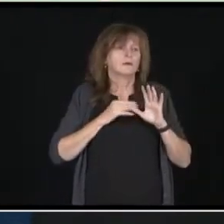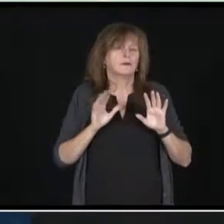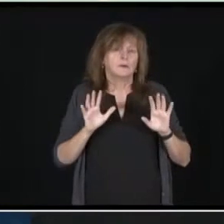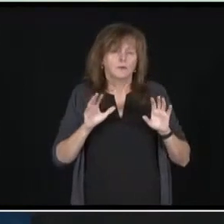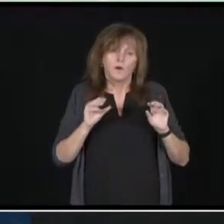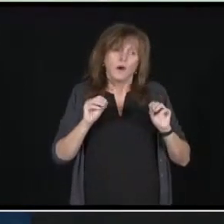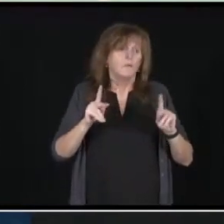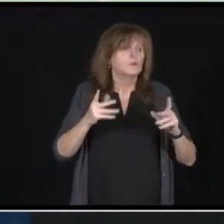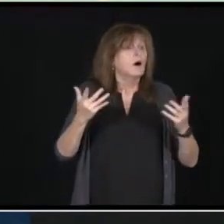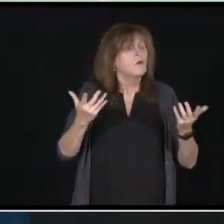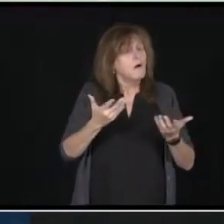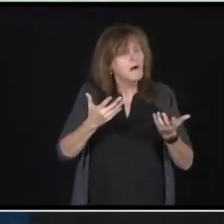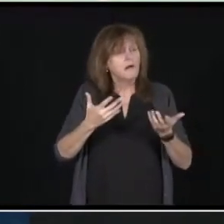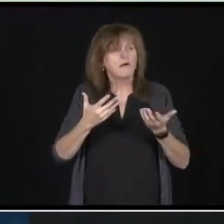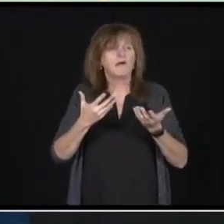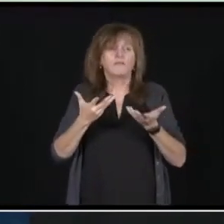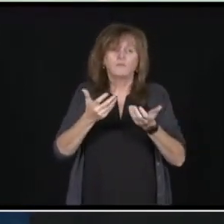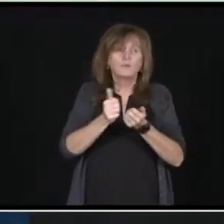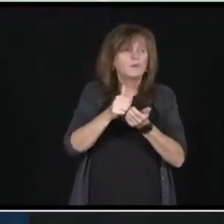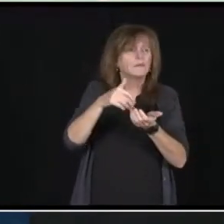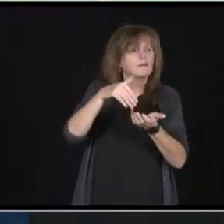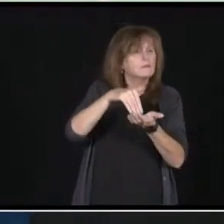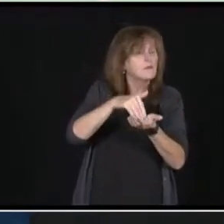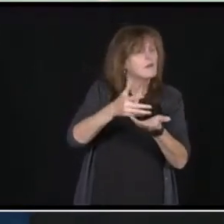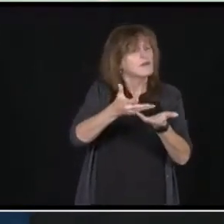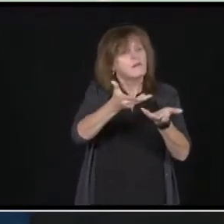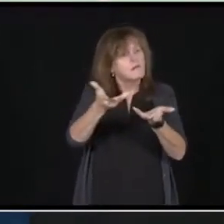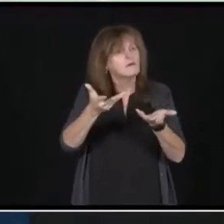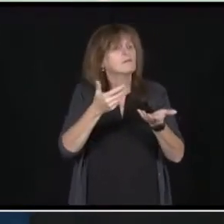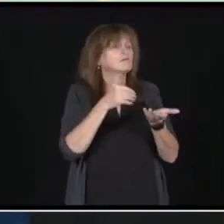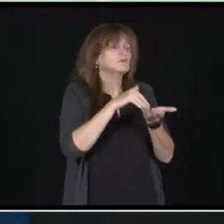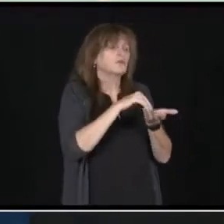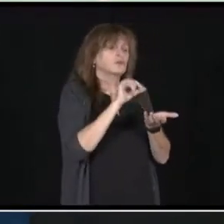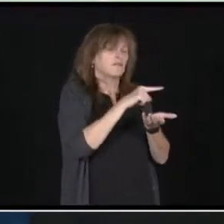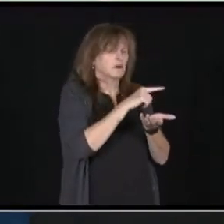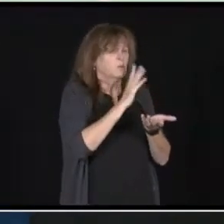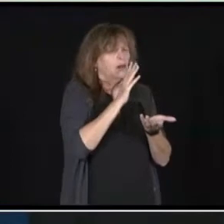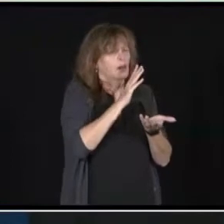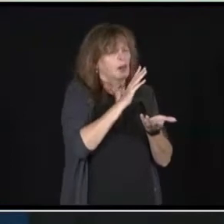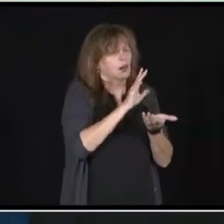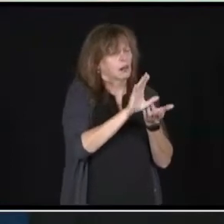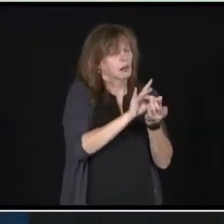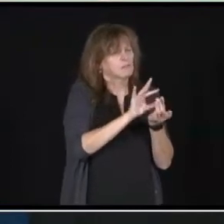to talk to the table and that, probably Dr Yaffe would be best to run through this.